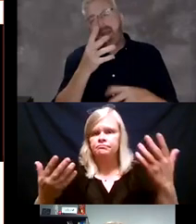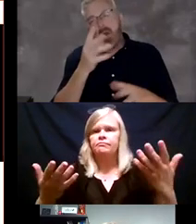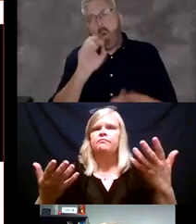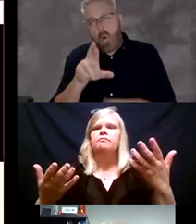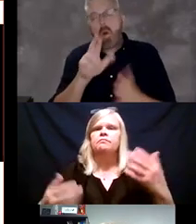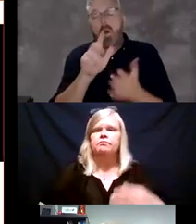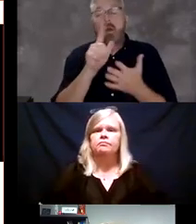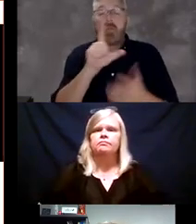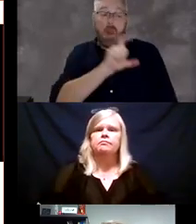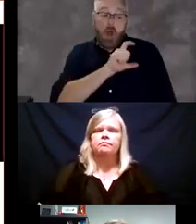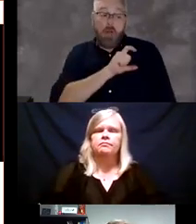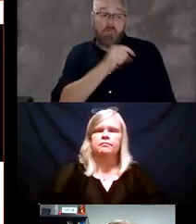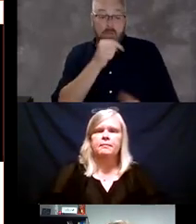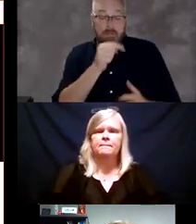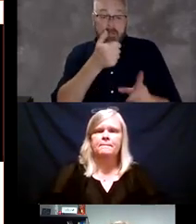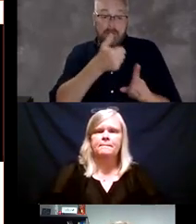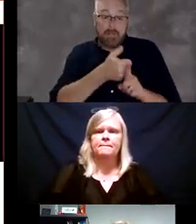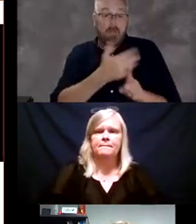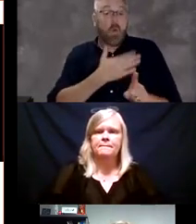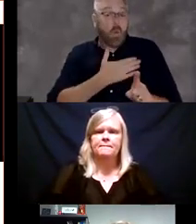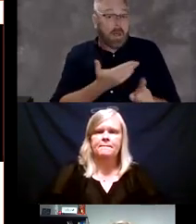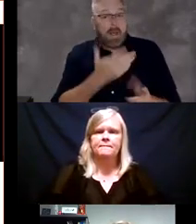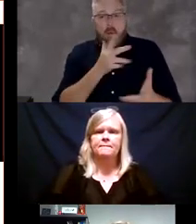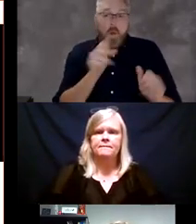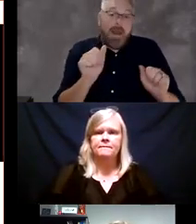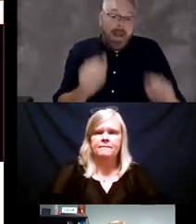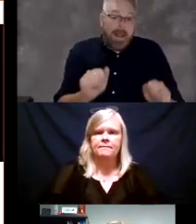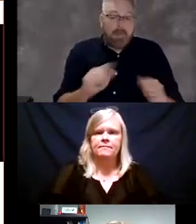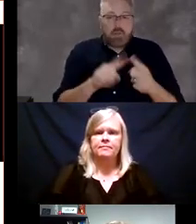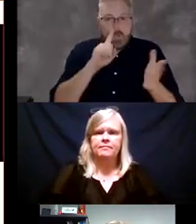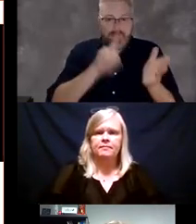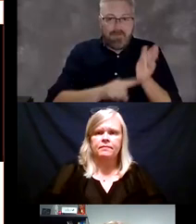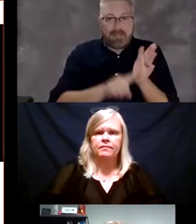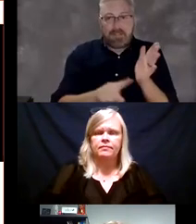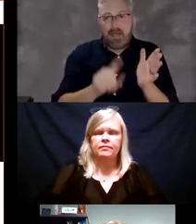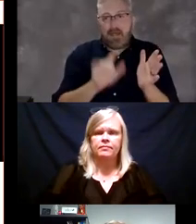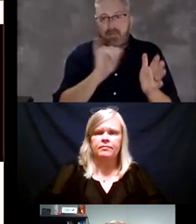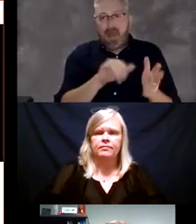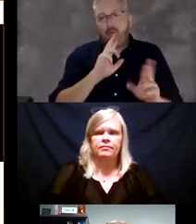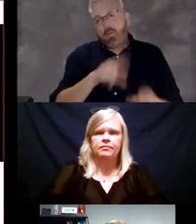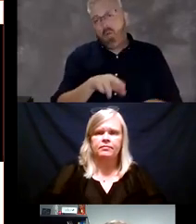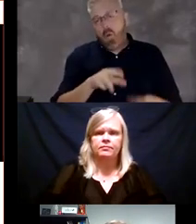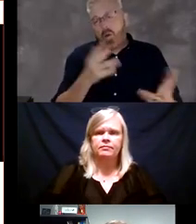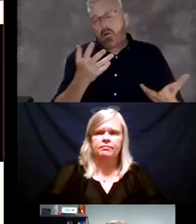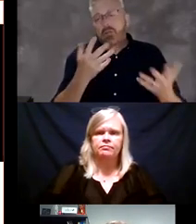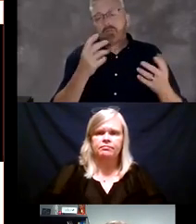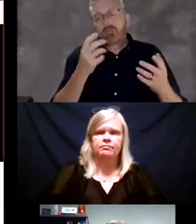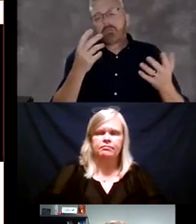BE WILLING OR ABLE TO INVESTIGATE THAT REPORT.